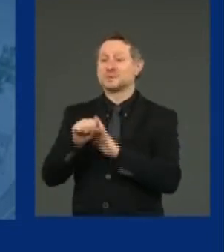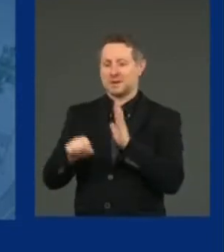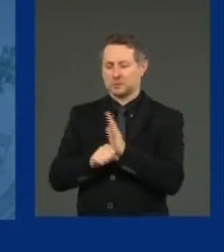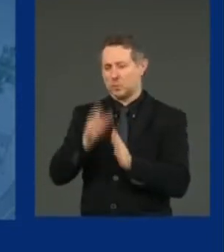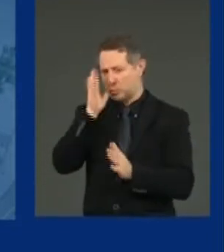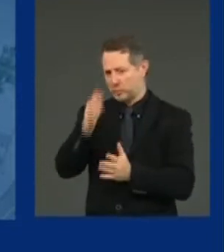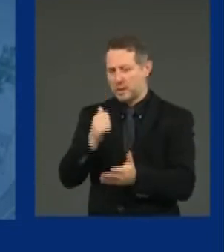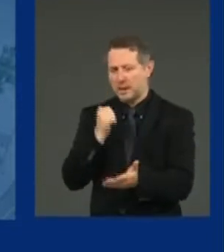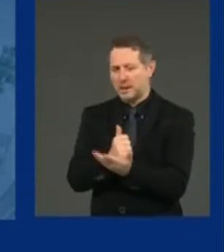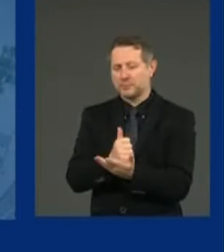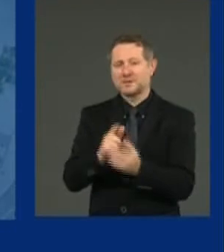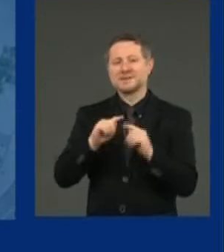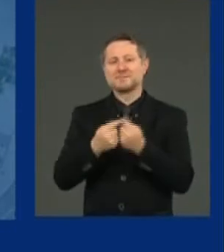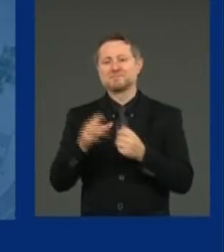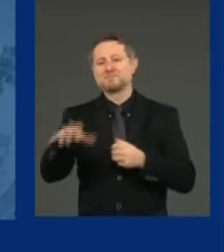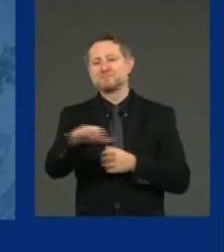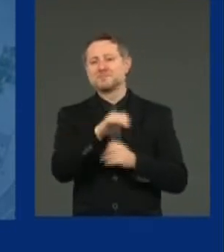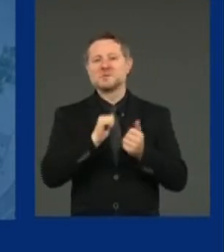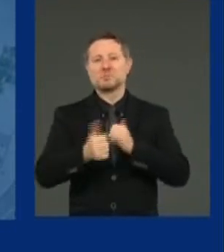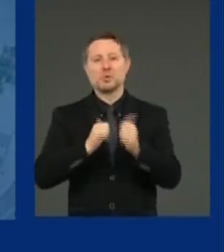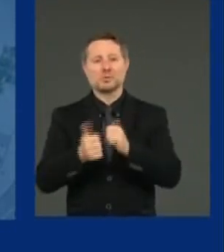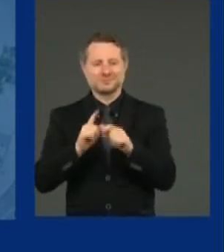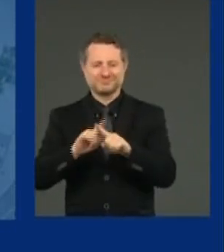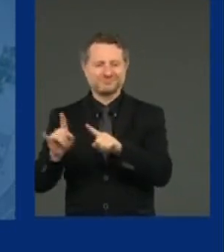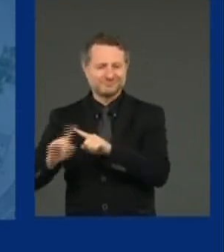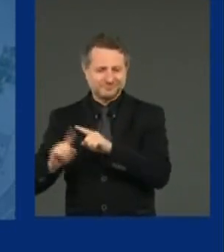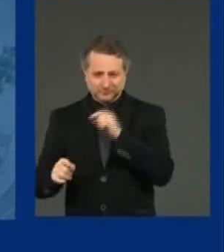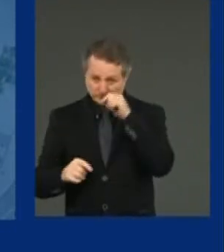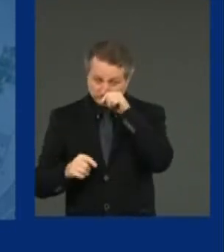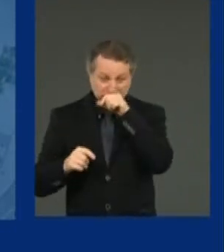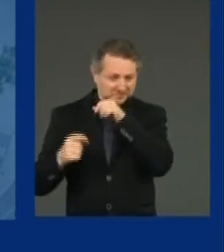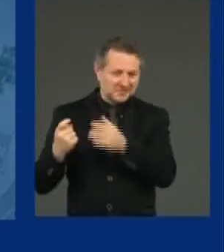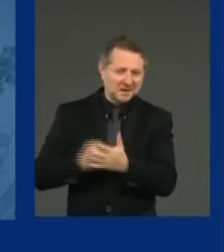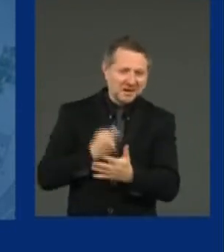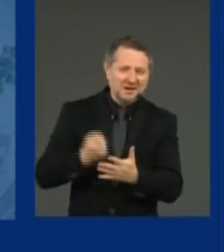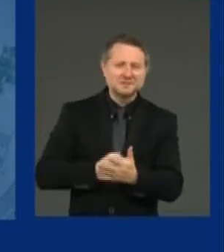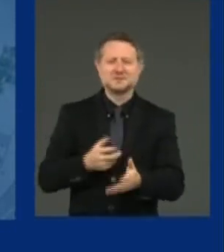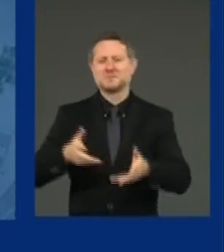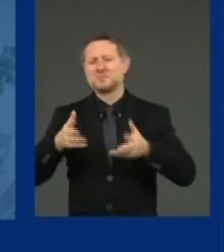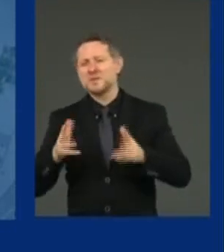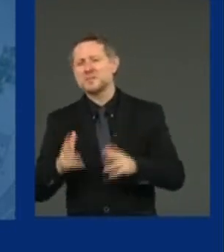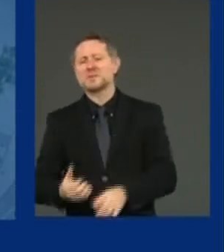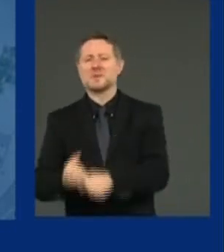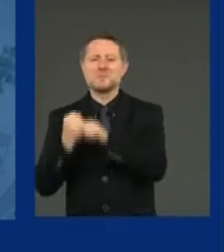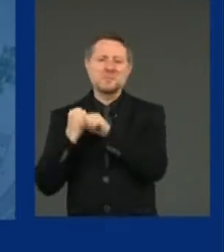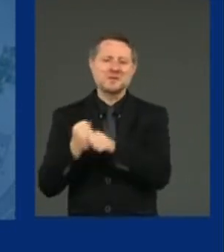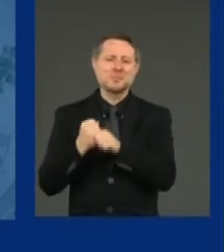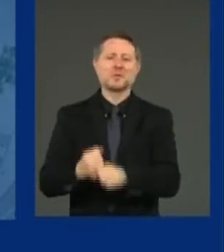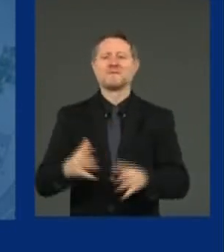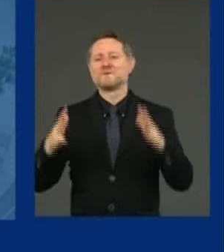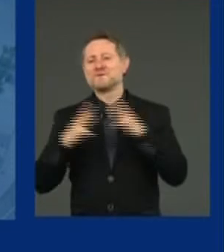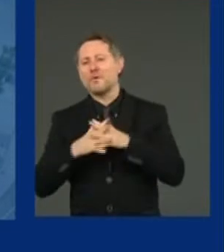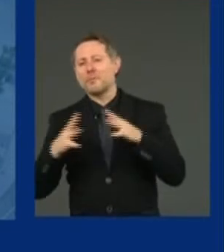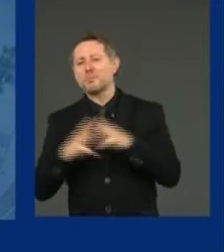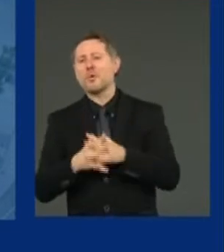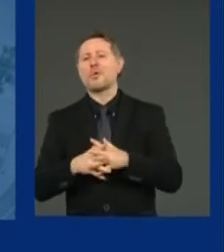NEW YORK STATE WILL HELP THOSE MAJOR SPORTS FRANCHISES TO DO JUST THAT.